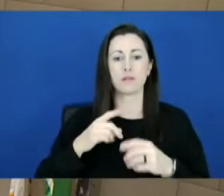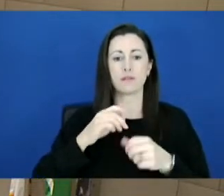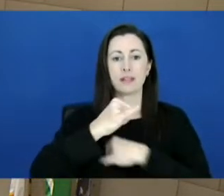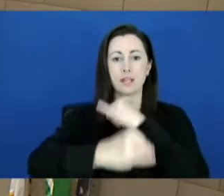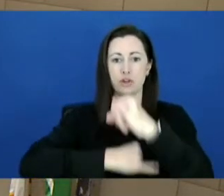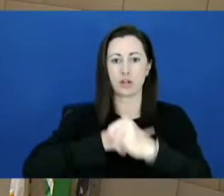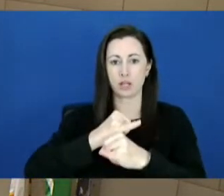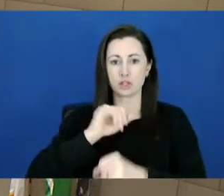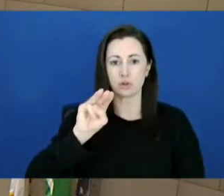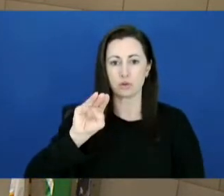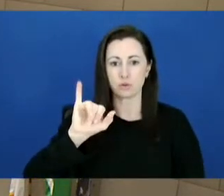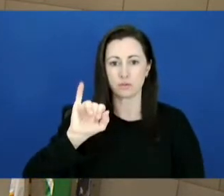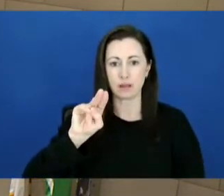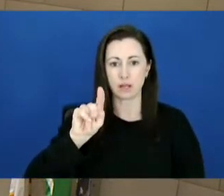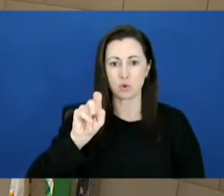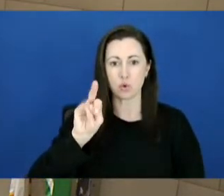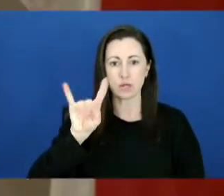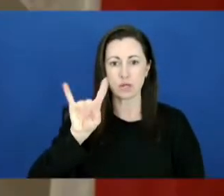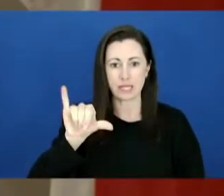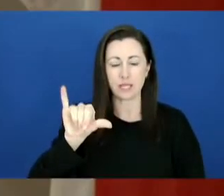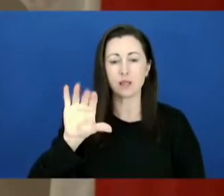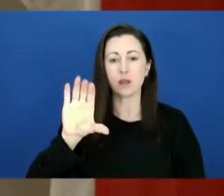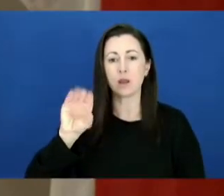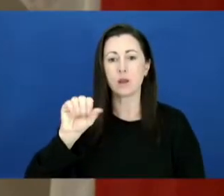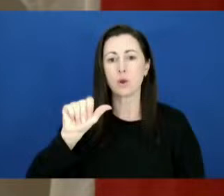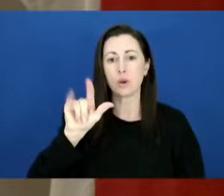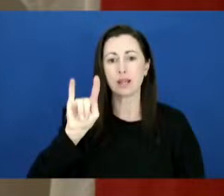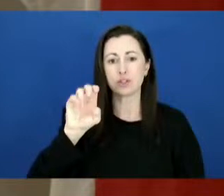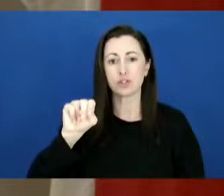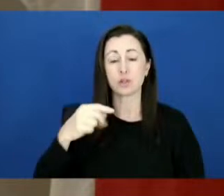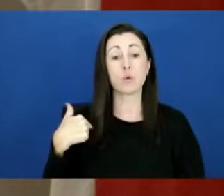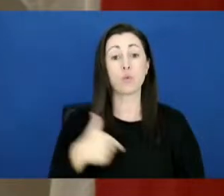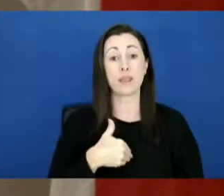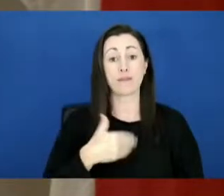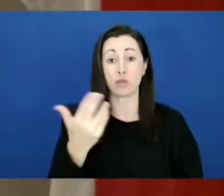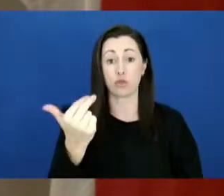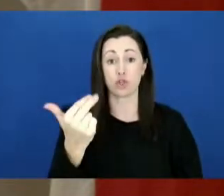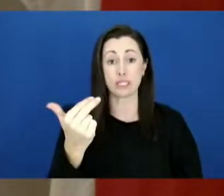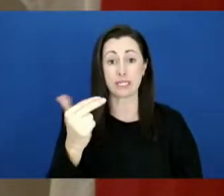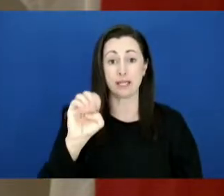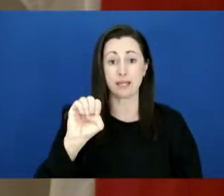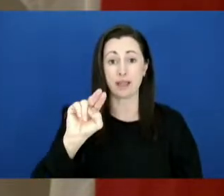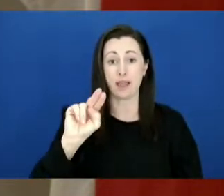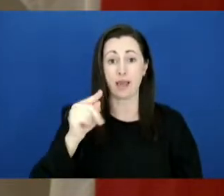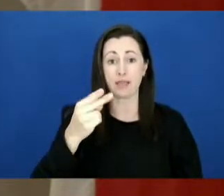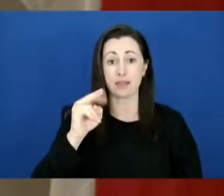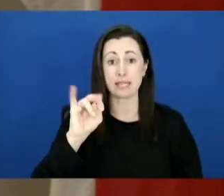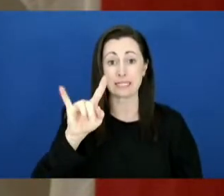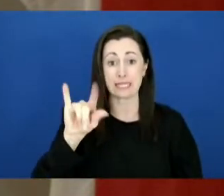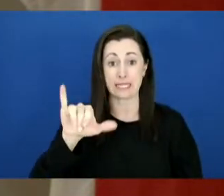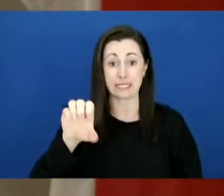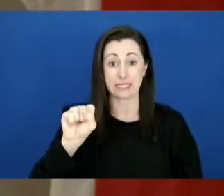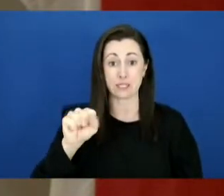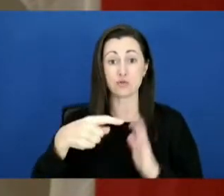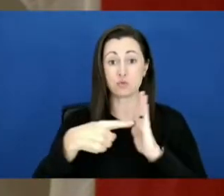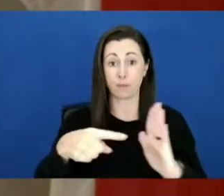WE DO -- I'M ON THE BOARD OF